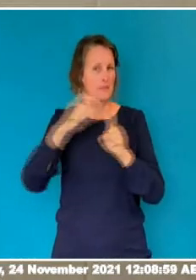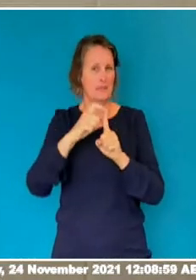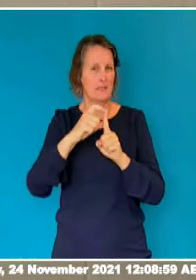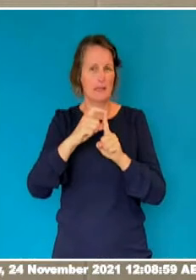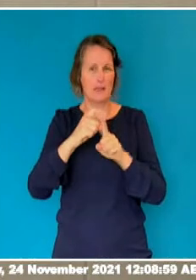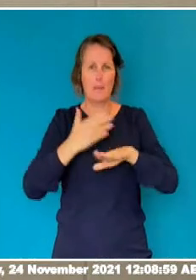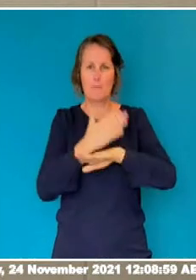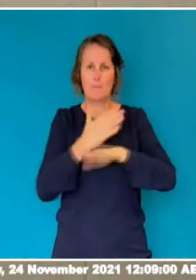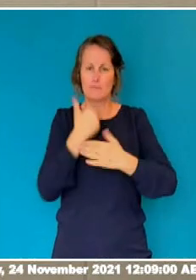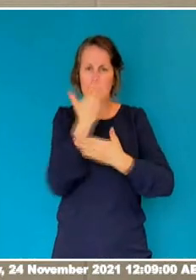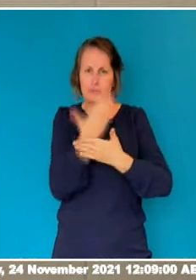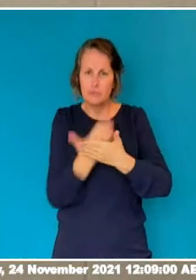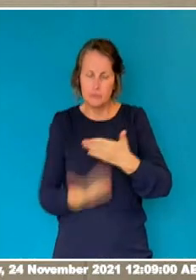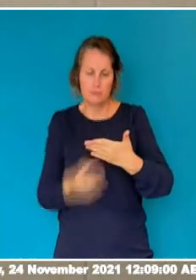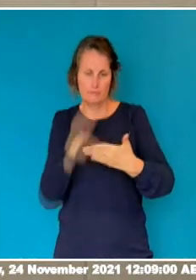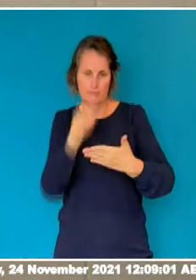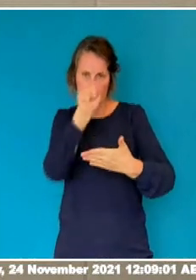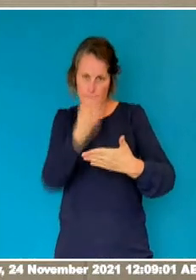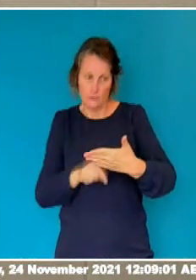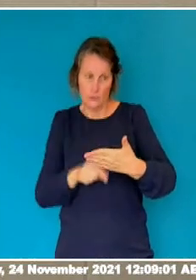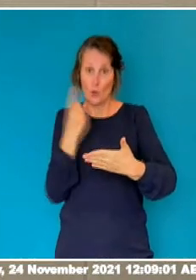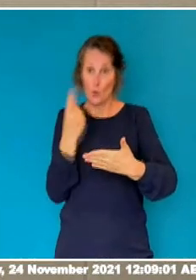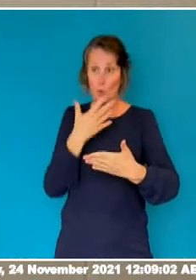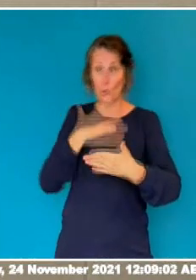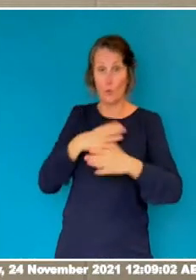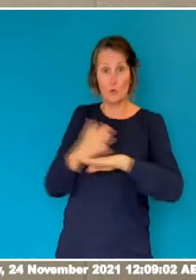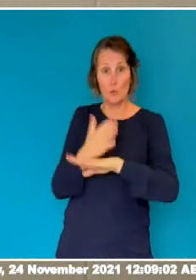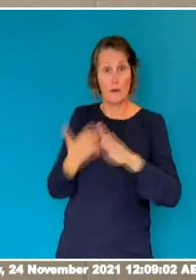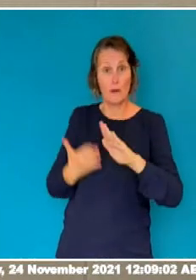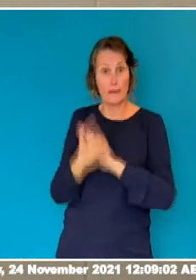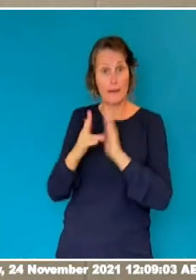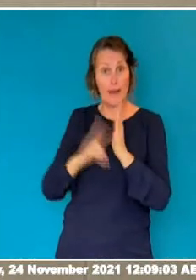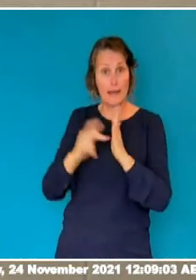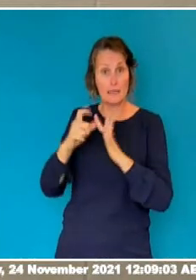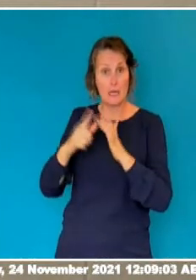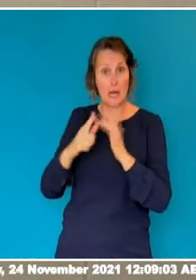That really helps anyone considering work with the agency, considering all those